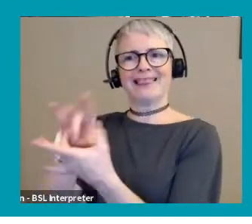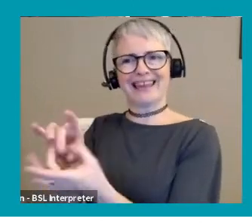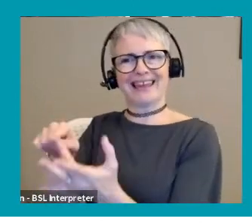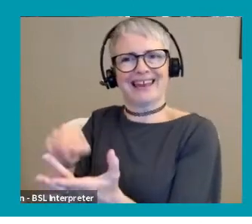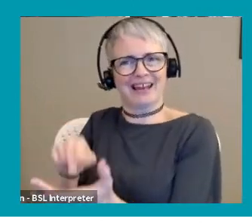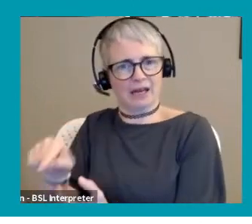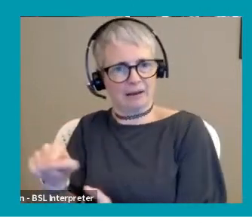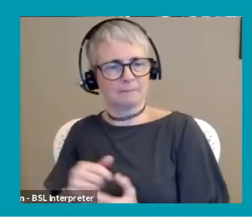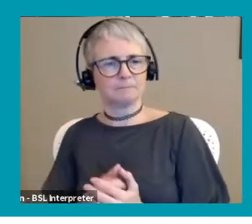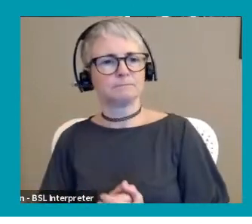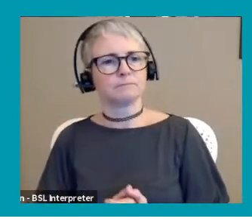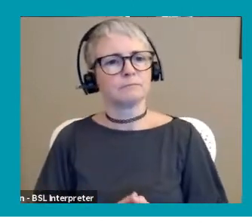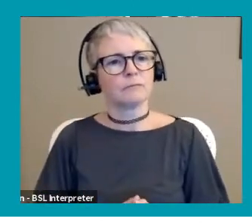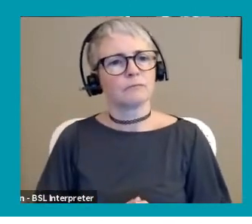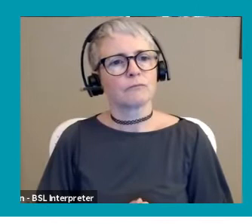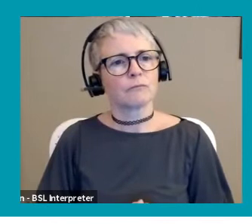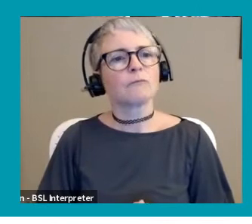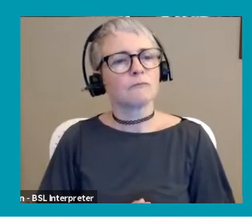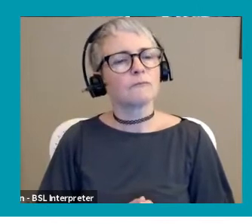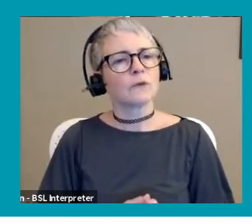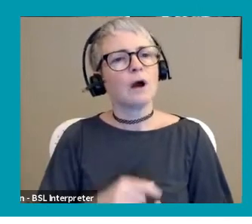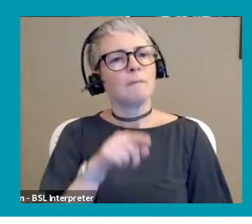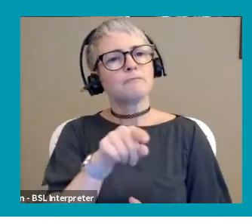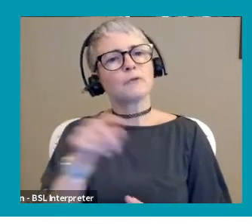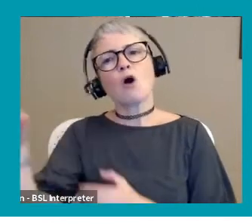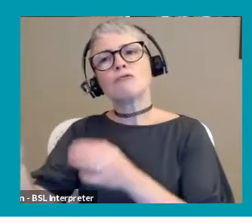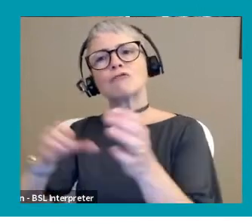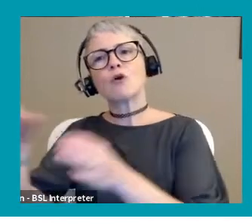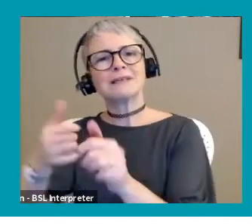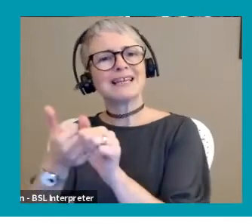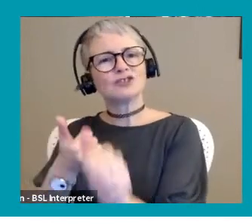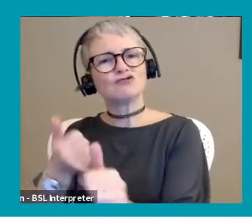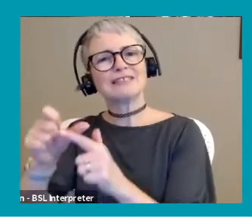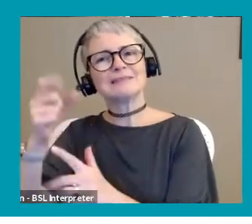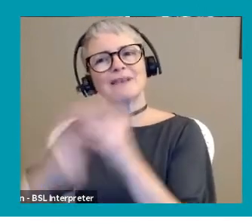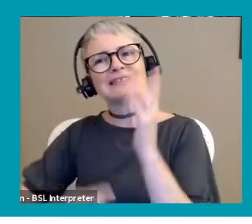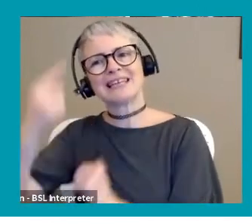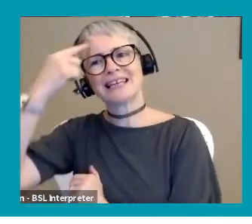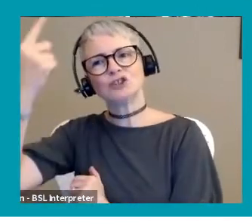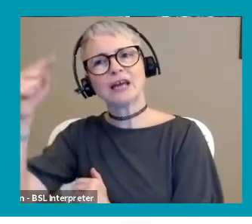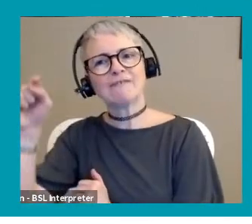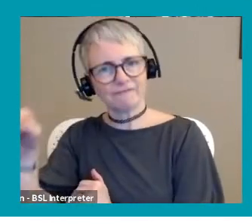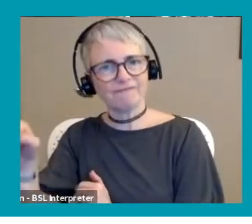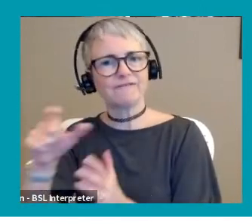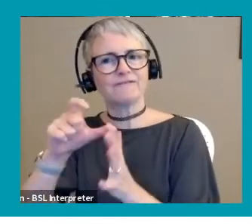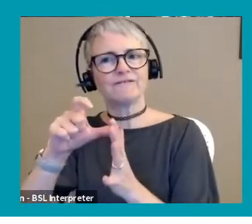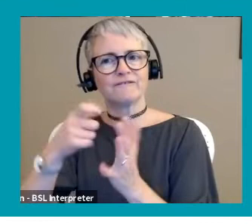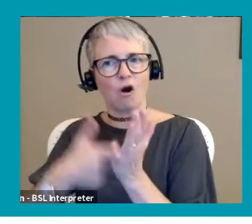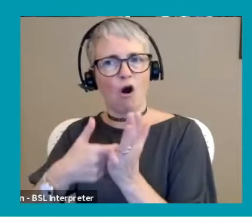There is a list of disability confident recruiters, I am not sure